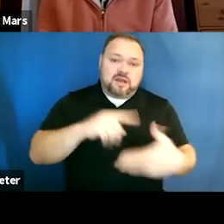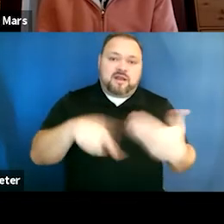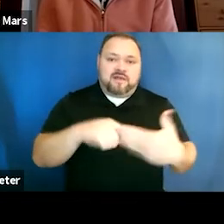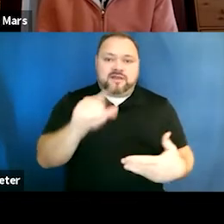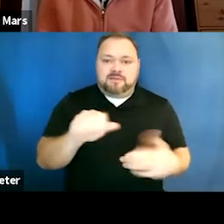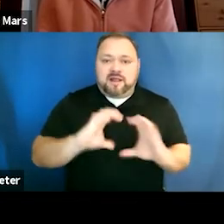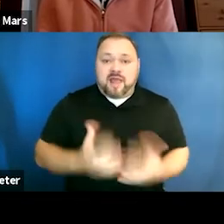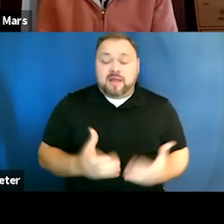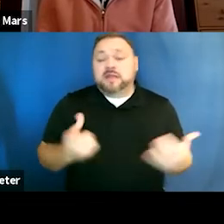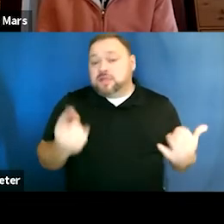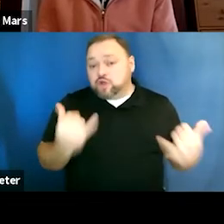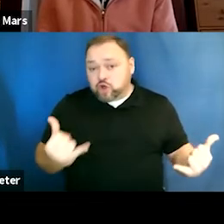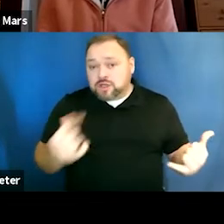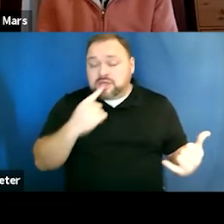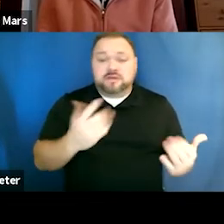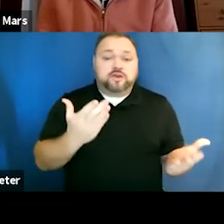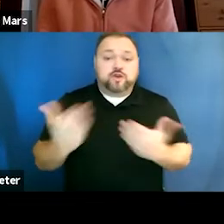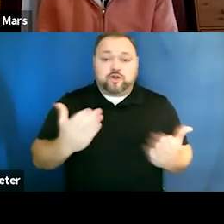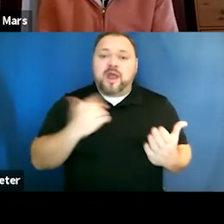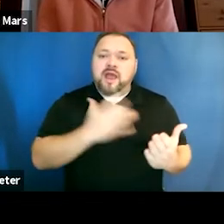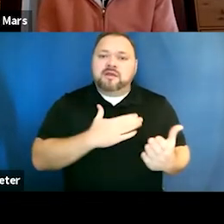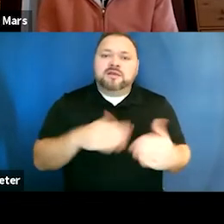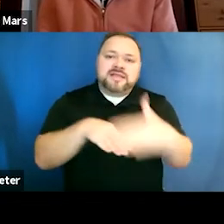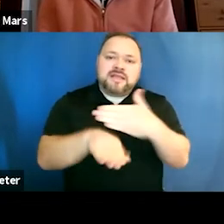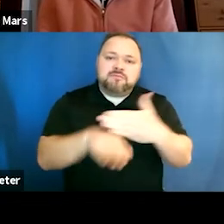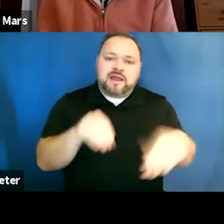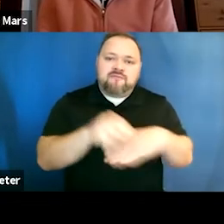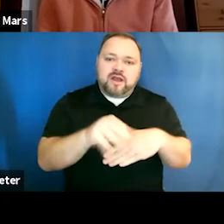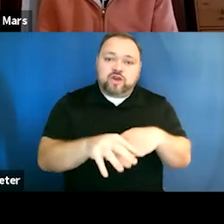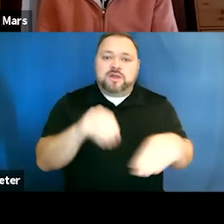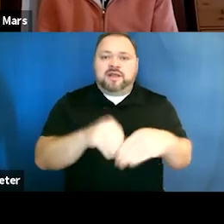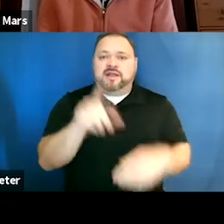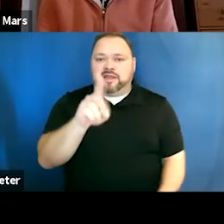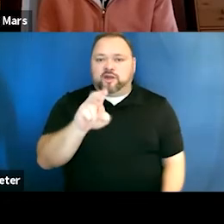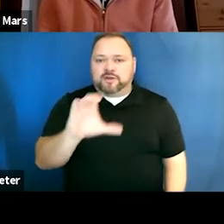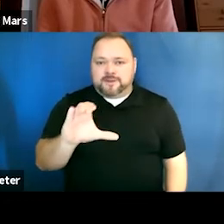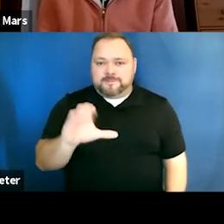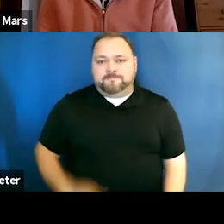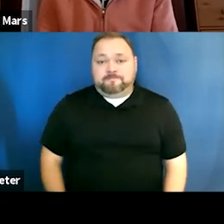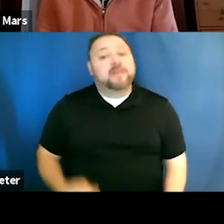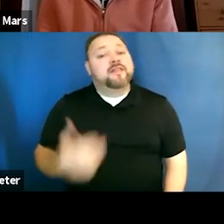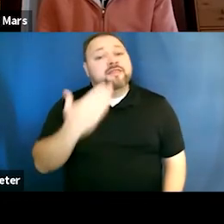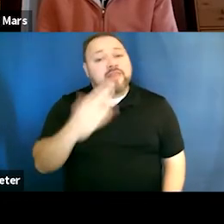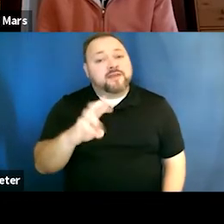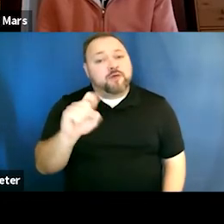He currently serves as an accessibility adviser in the Disabilities Resource Center. Thank you, Brett.